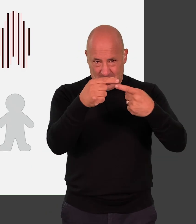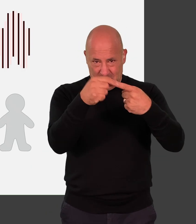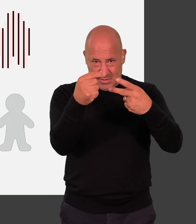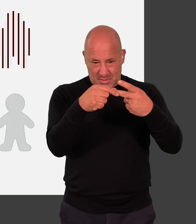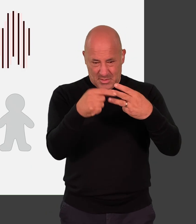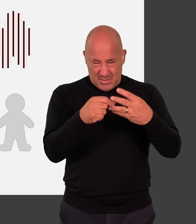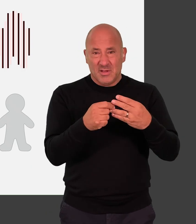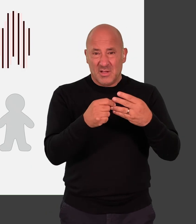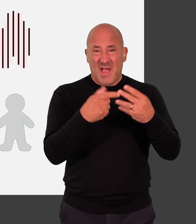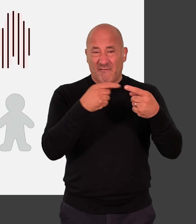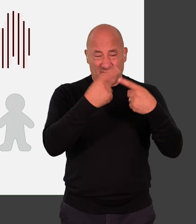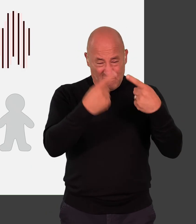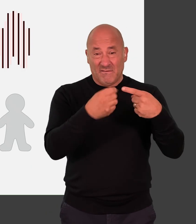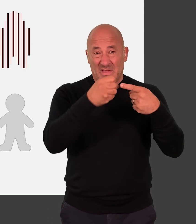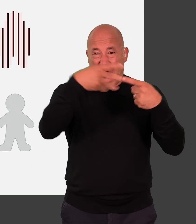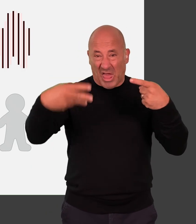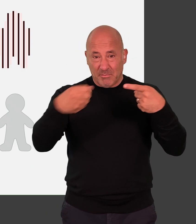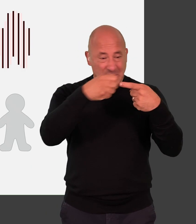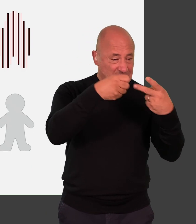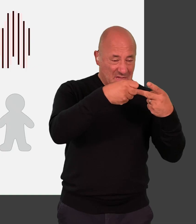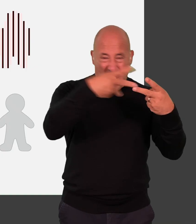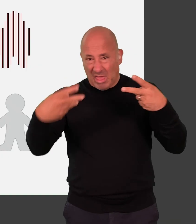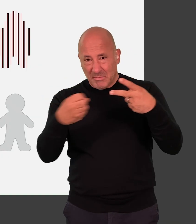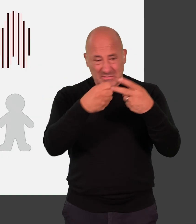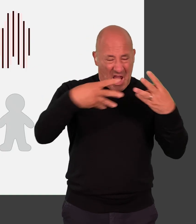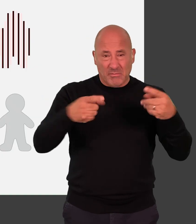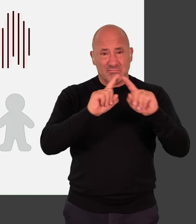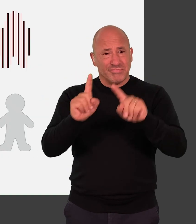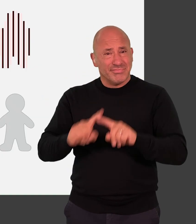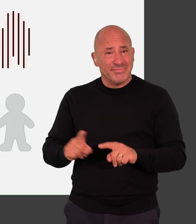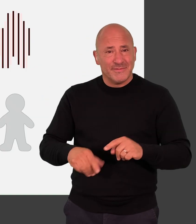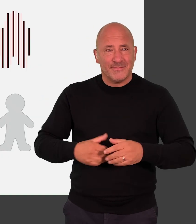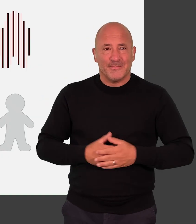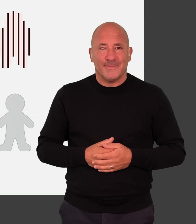And each strand can contain many different elements.